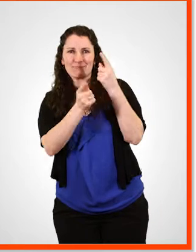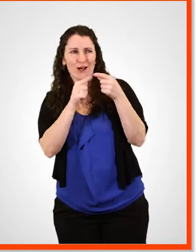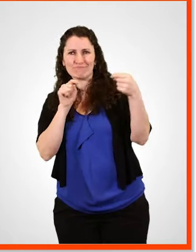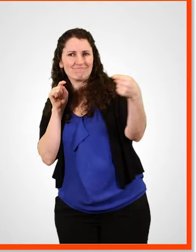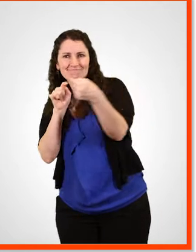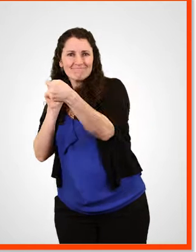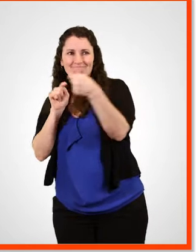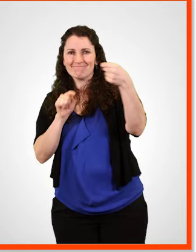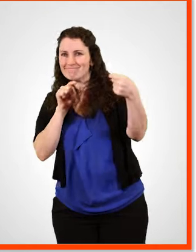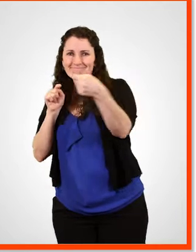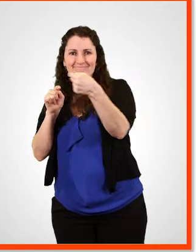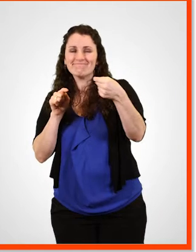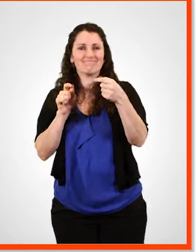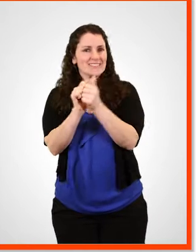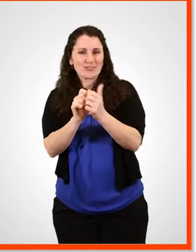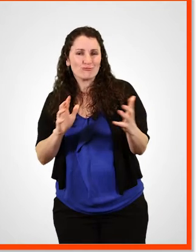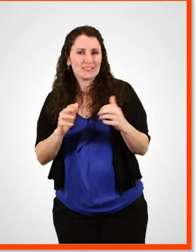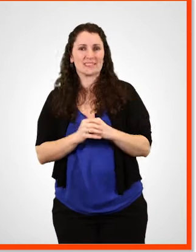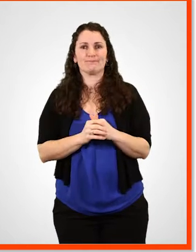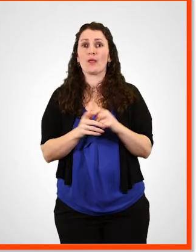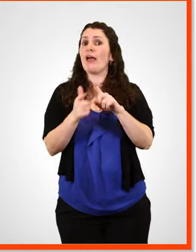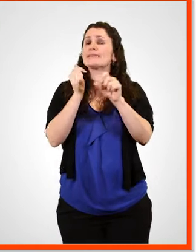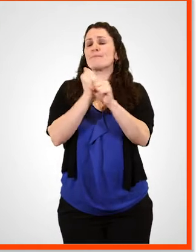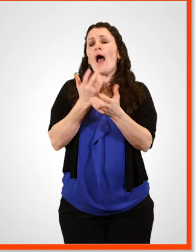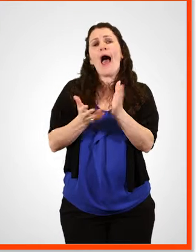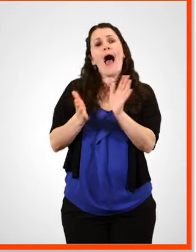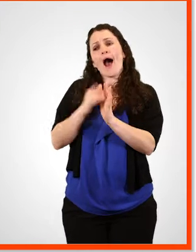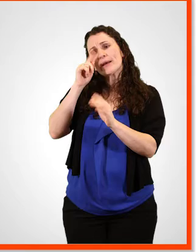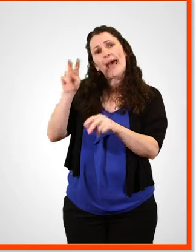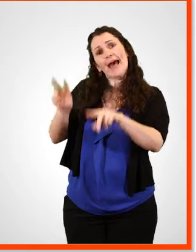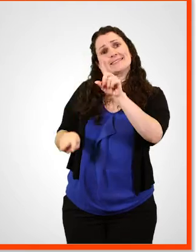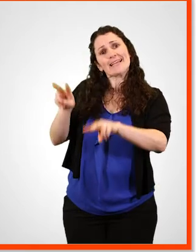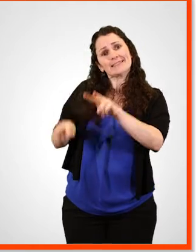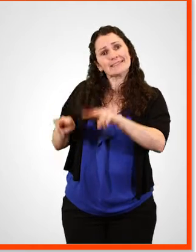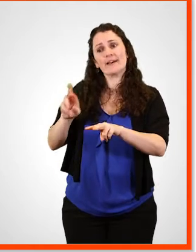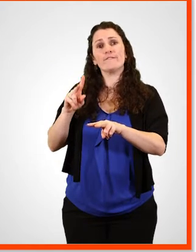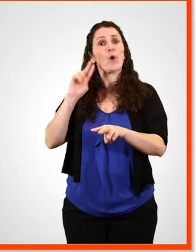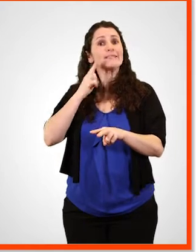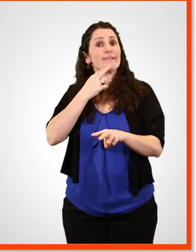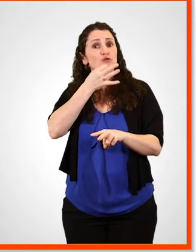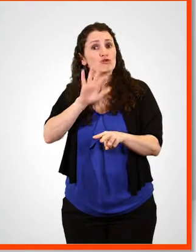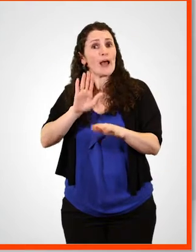"oh" - for example, here's an assessment of letter naming. Can we give this assessment to deaf children?